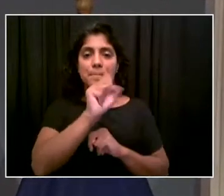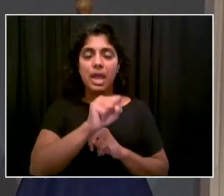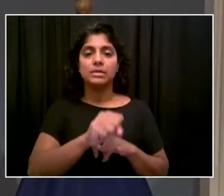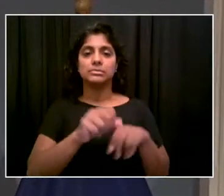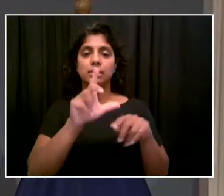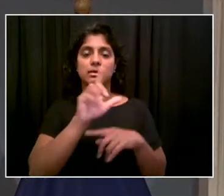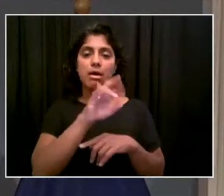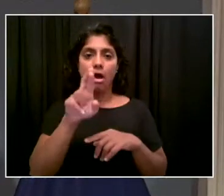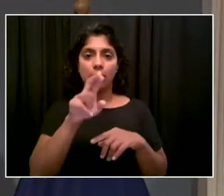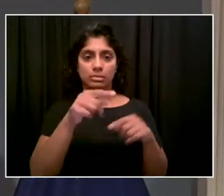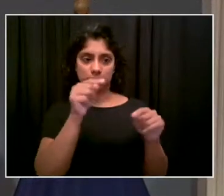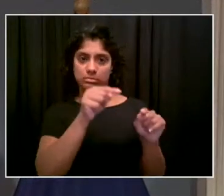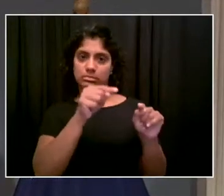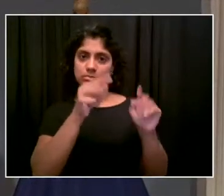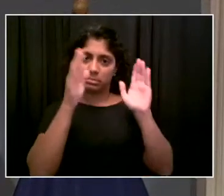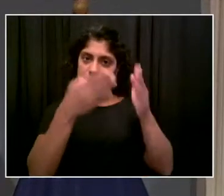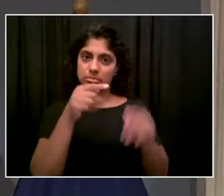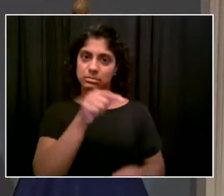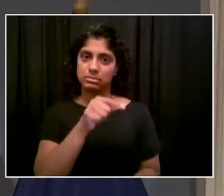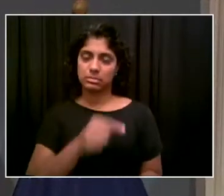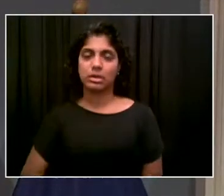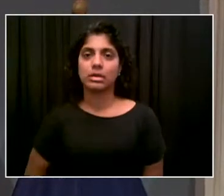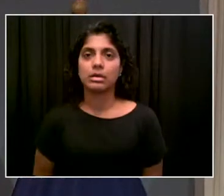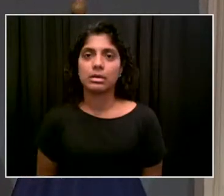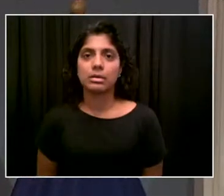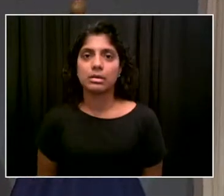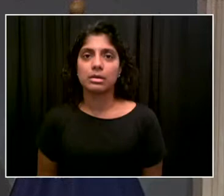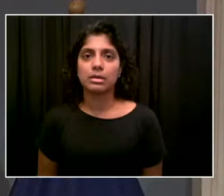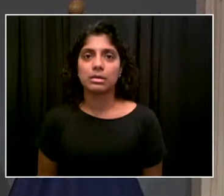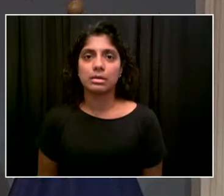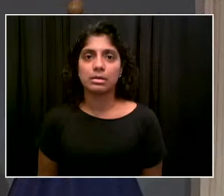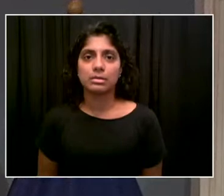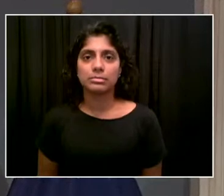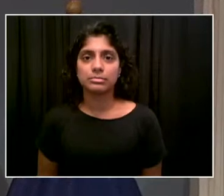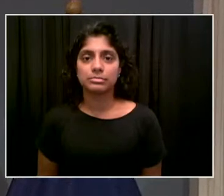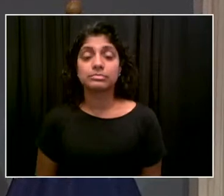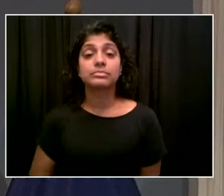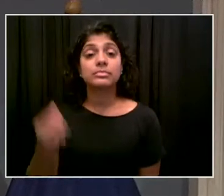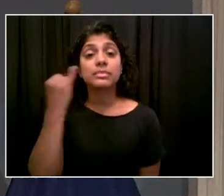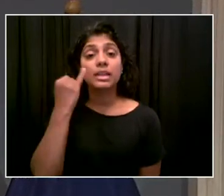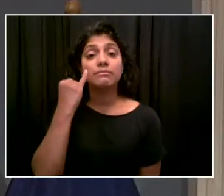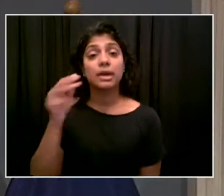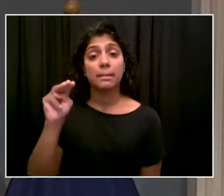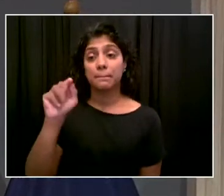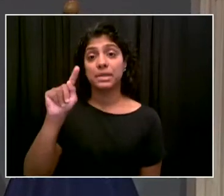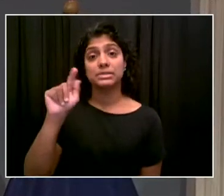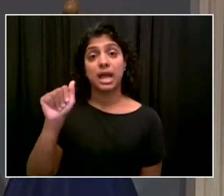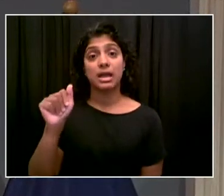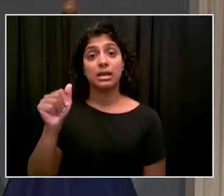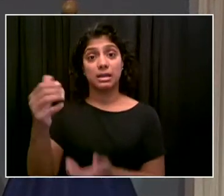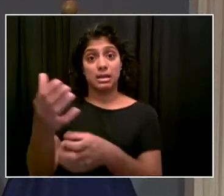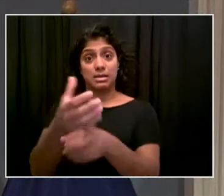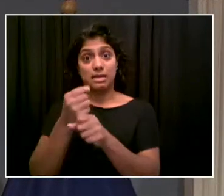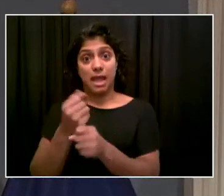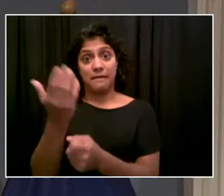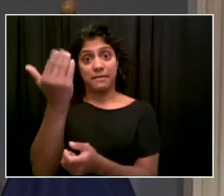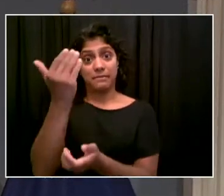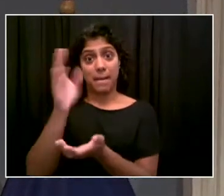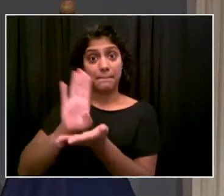SEE IT THIS WAY, ALSO. IT IS READY TO GO AND IT WOULD